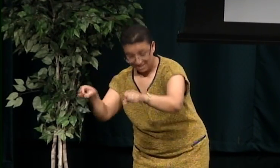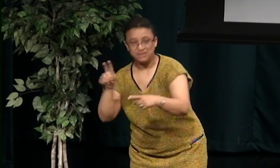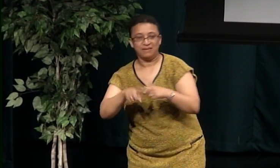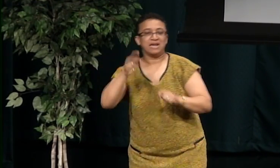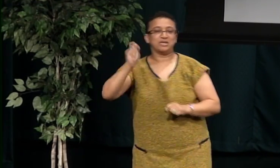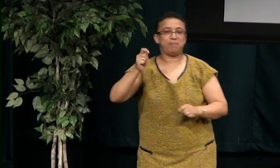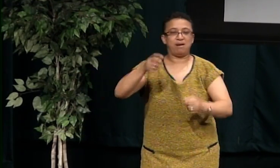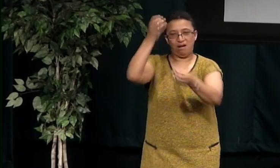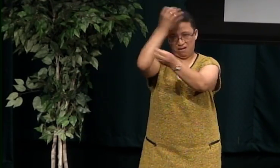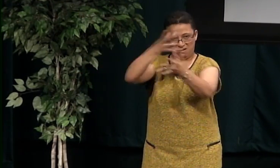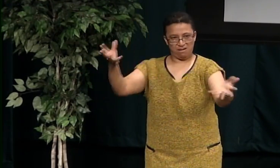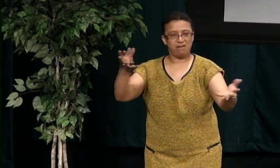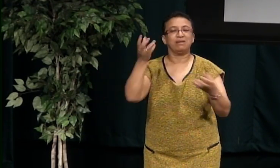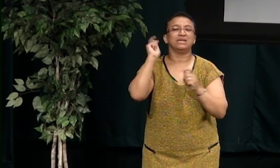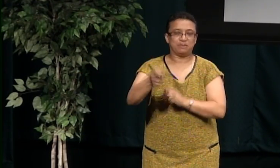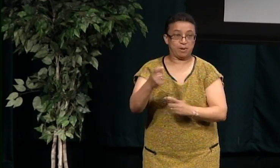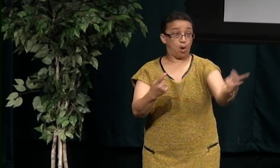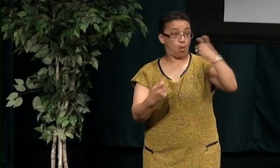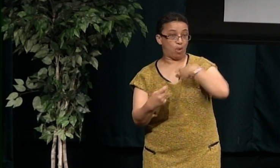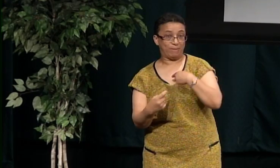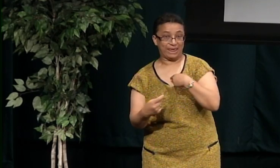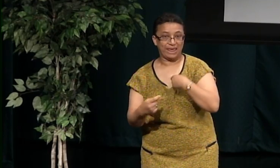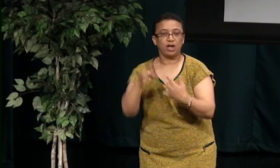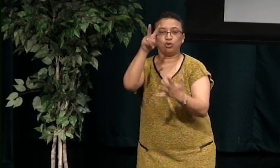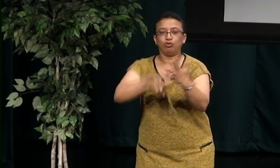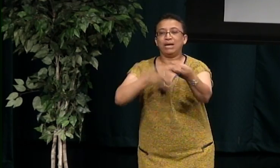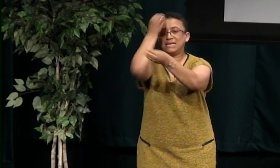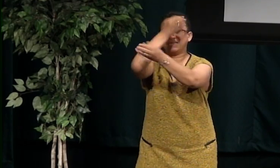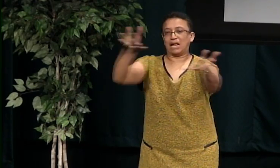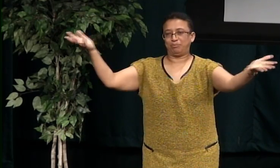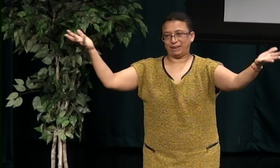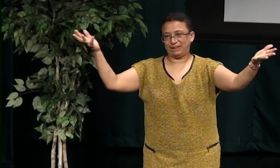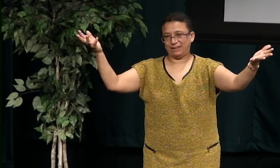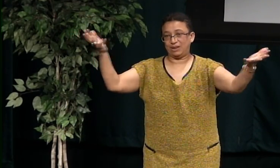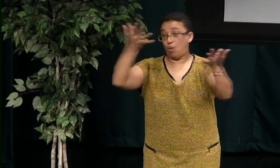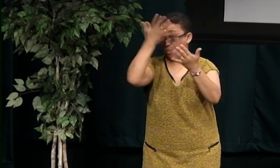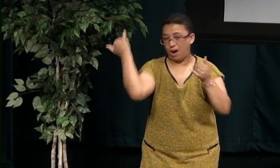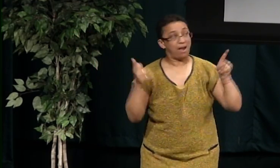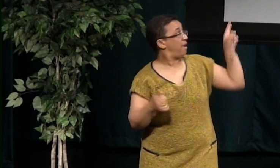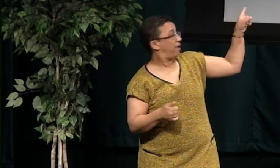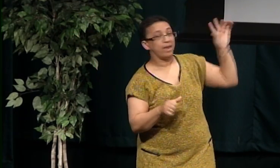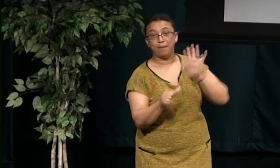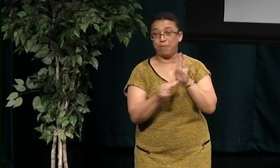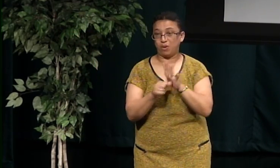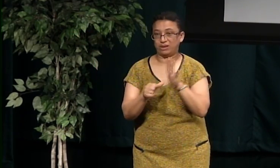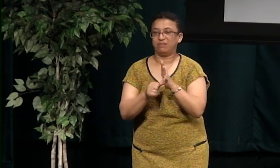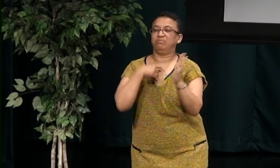to see if they would be in support of it. Then the speaker calls me up to read the declaration.